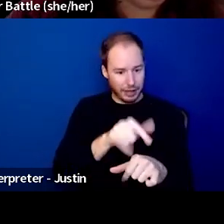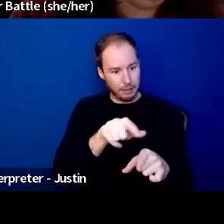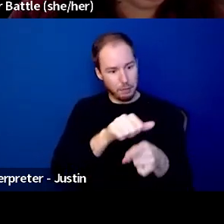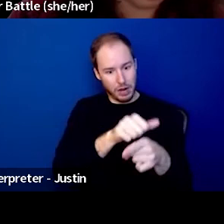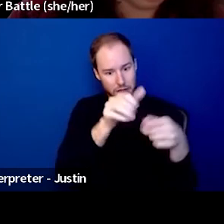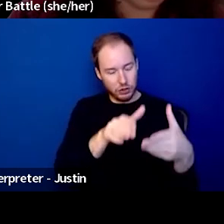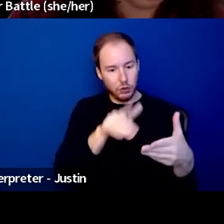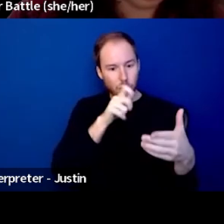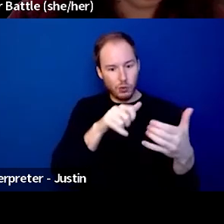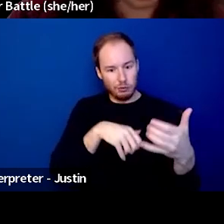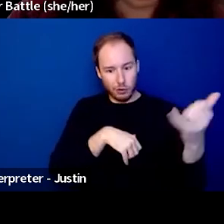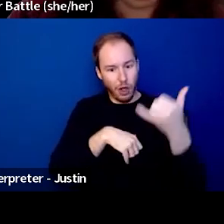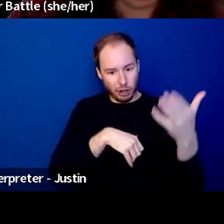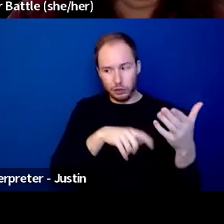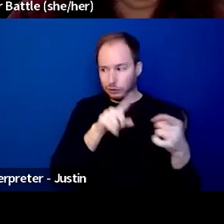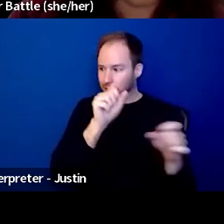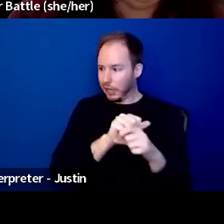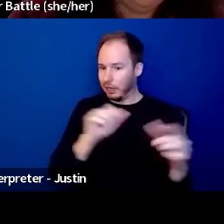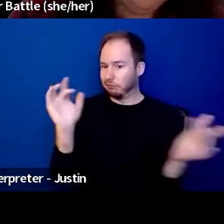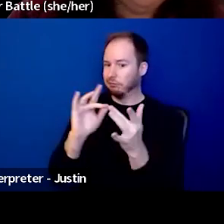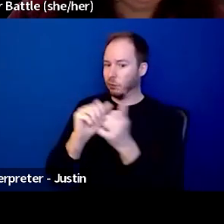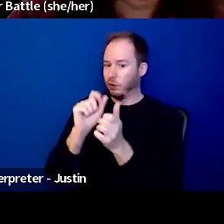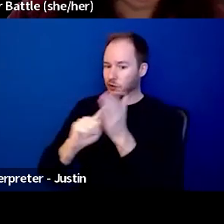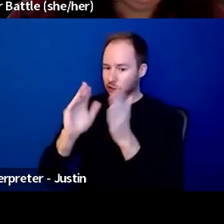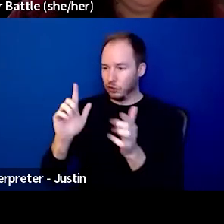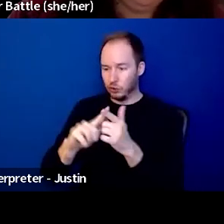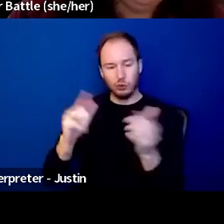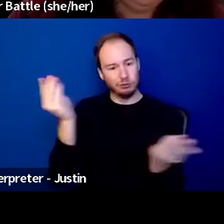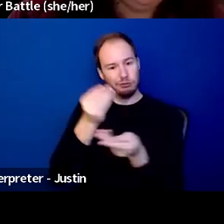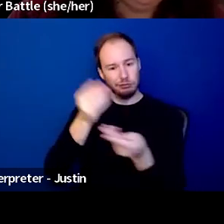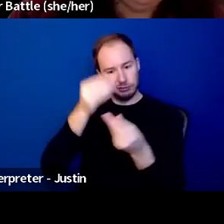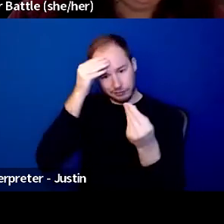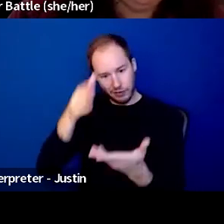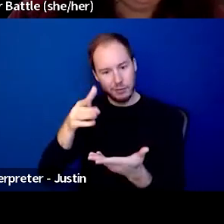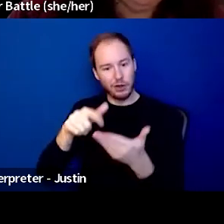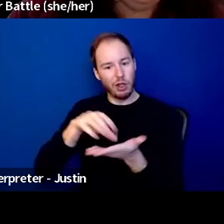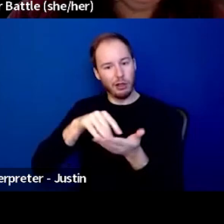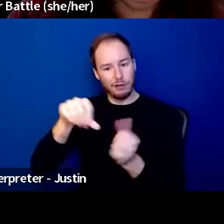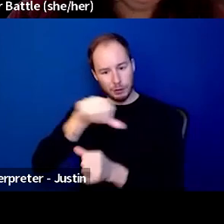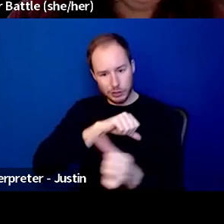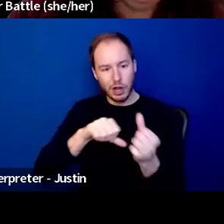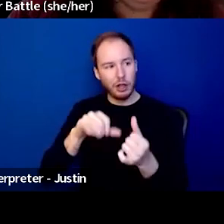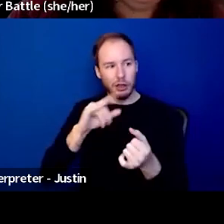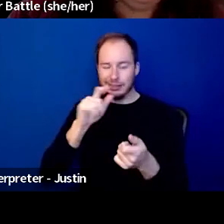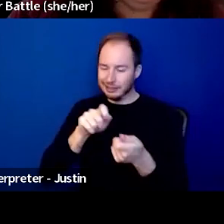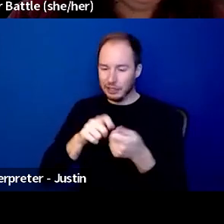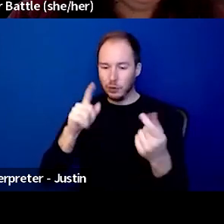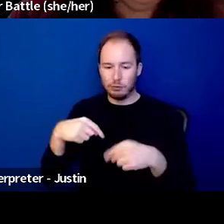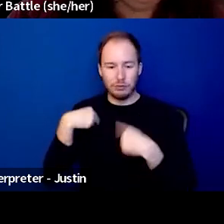have contact with our researchers, and learn from them and vice versa. And that's exactly what's happened now for 17 years.